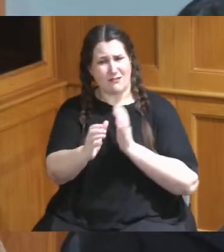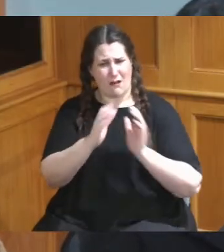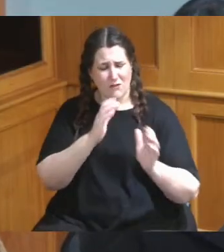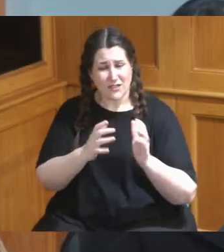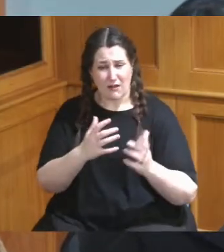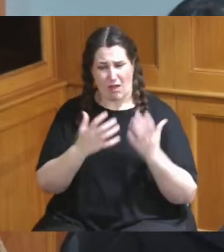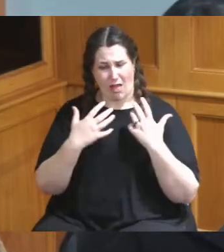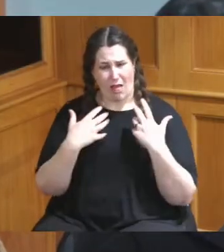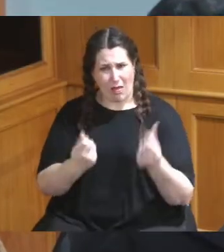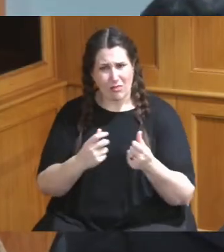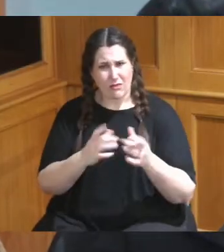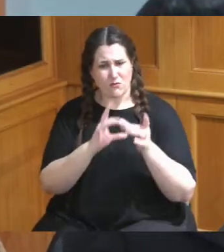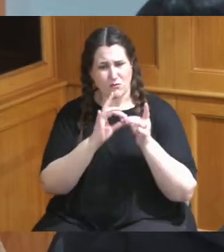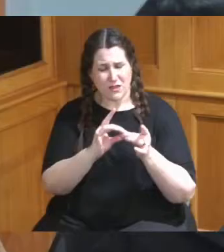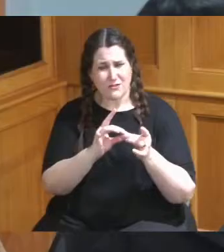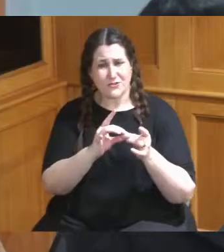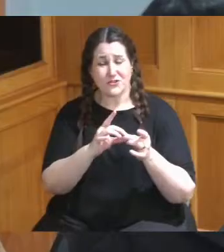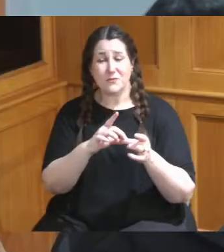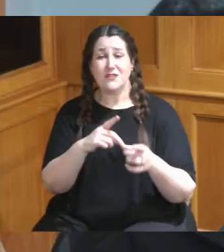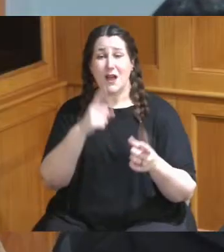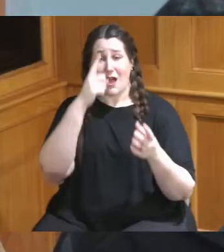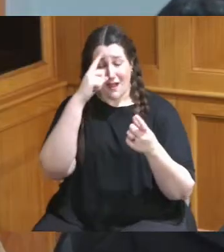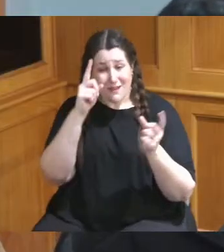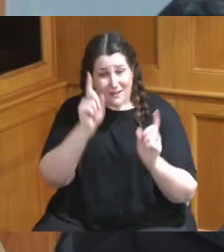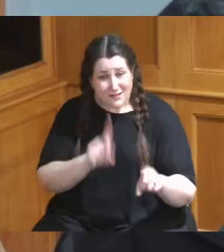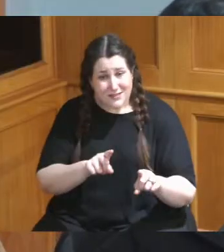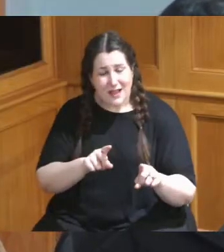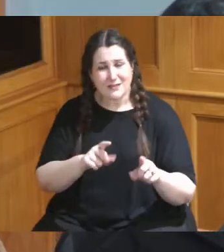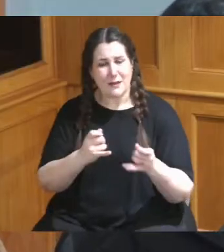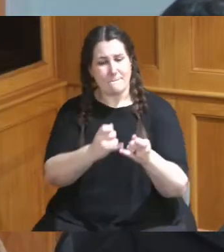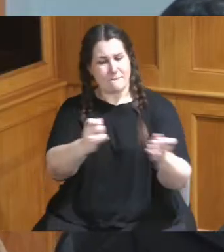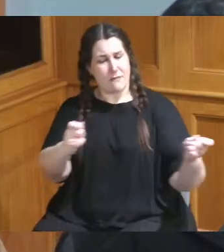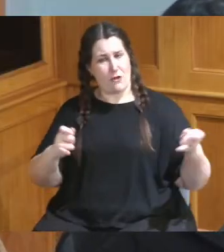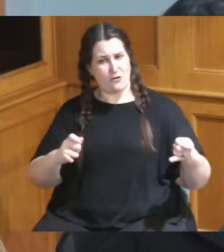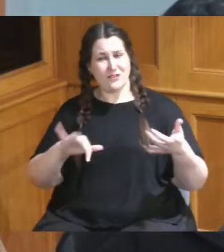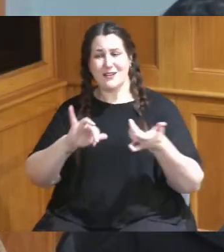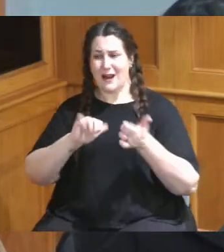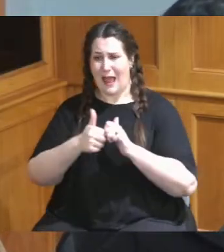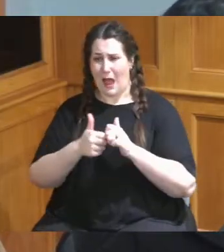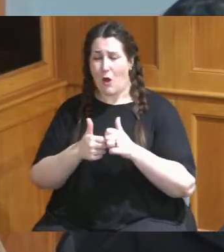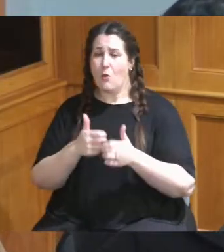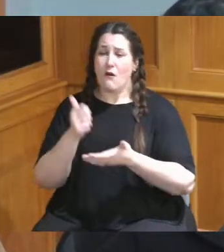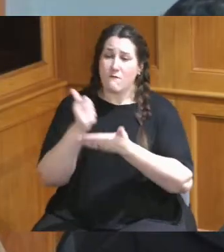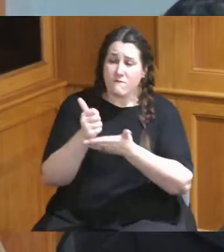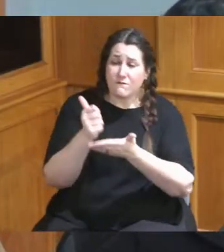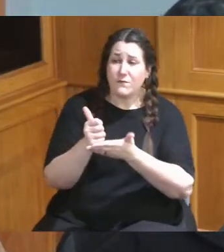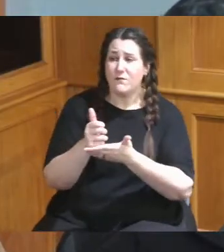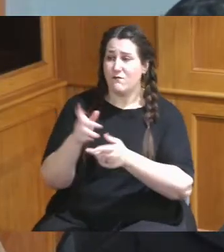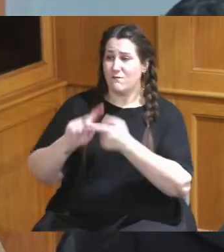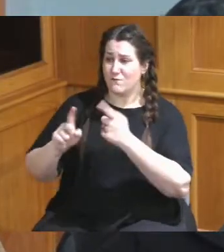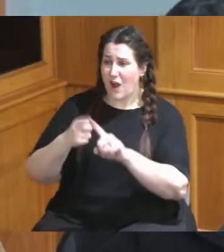relationships, consent, boundaries, and also how to help a friend who may be experiencing domestic